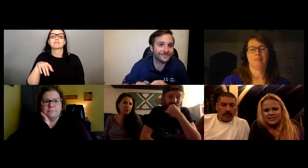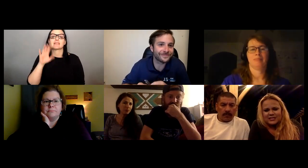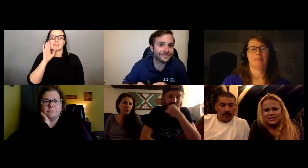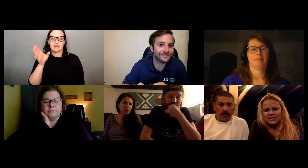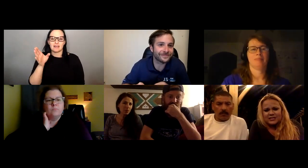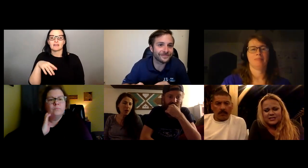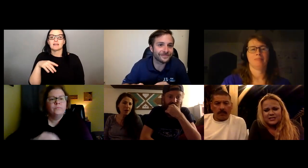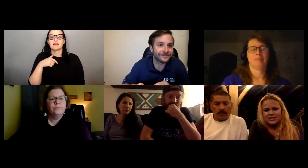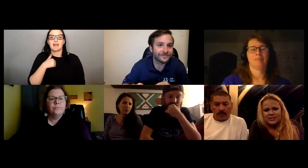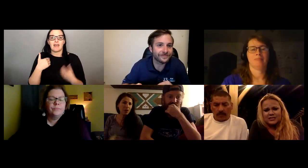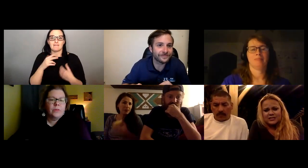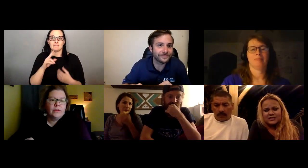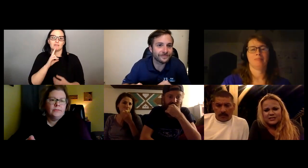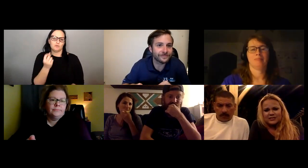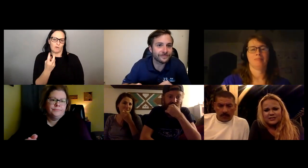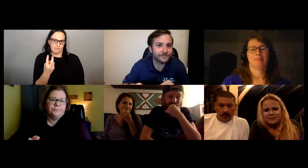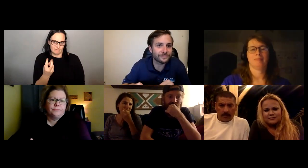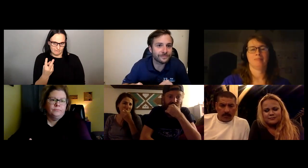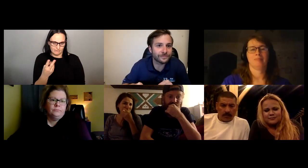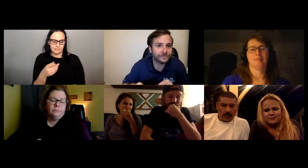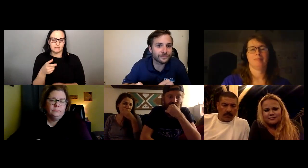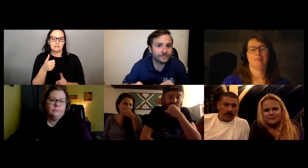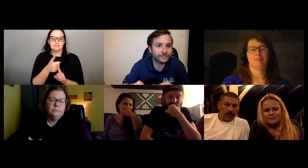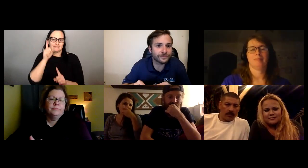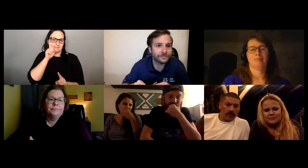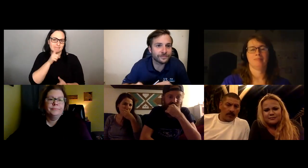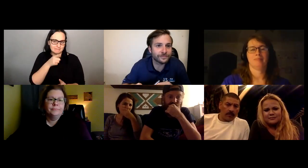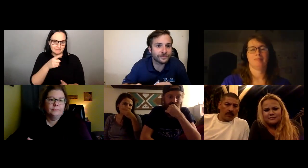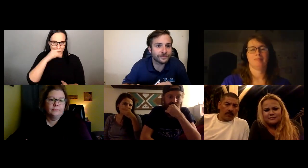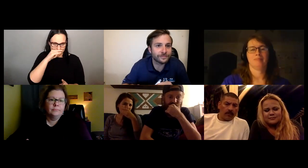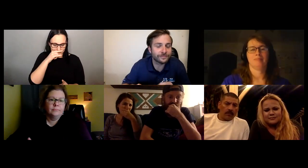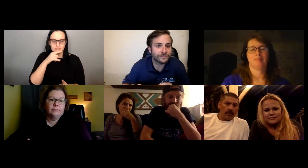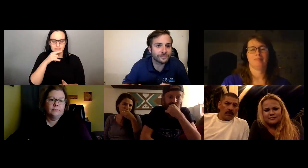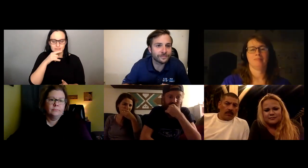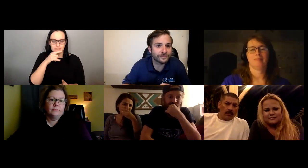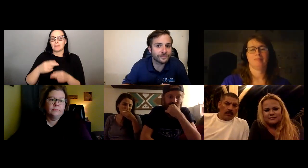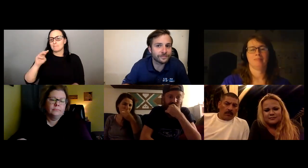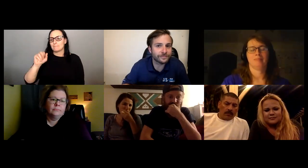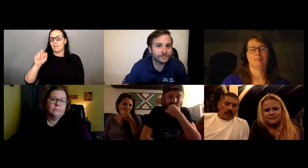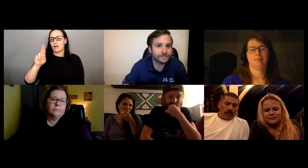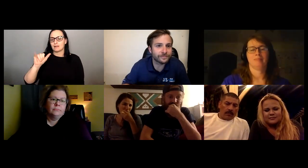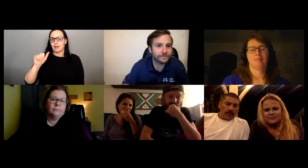i have a 12 year old deaf